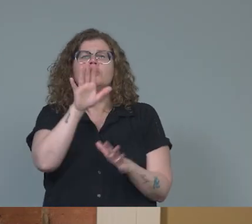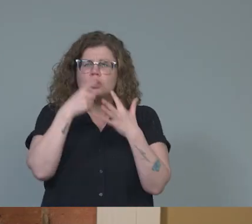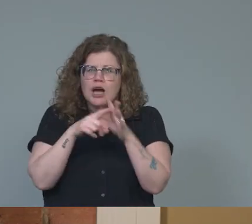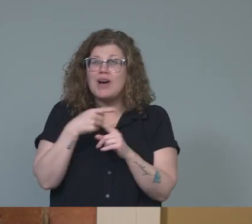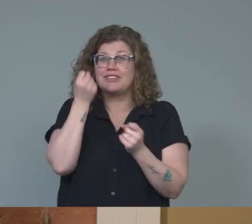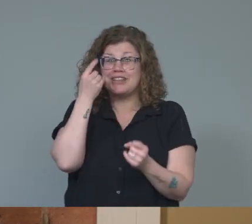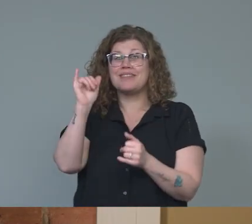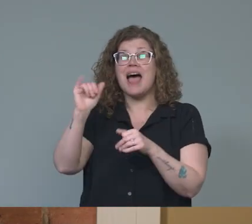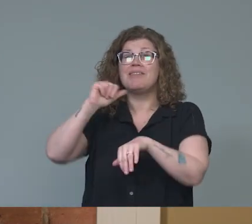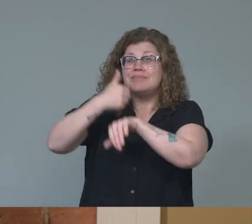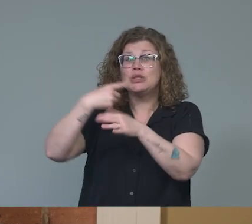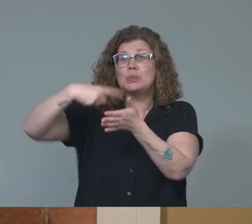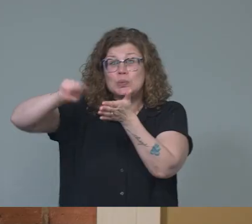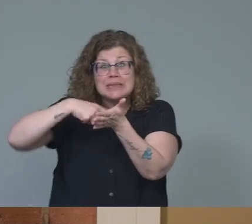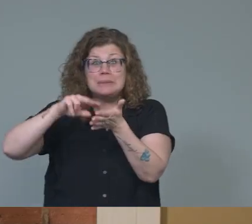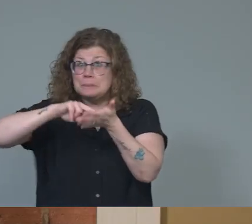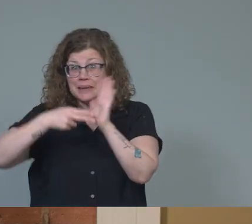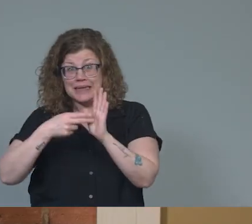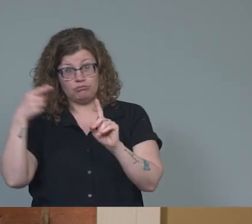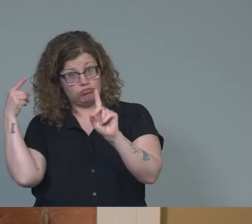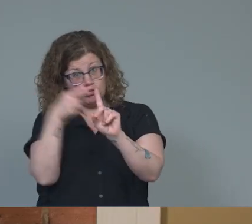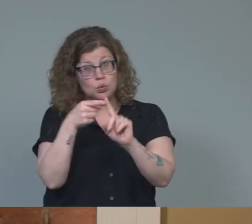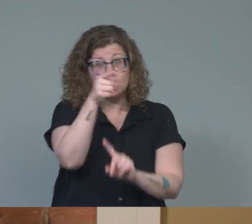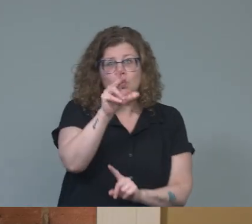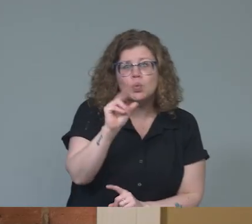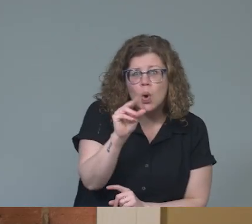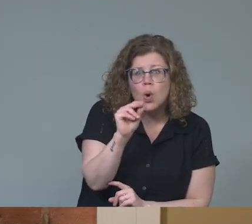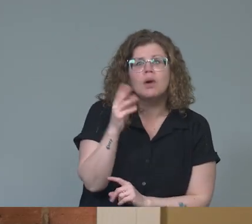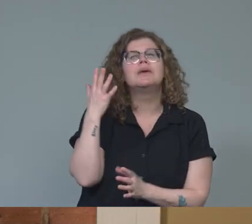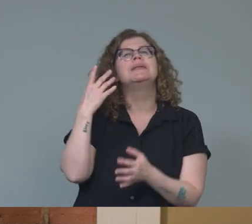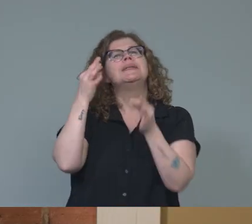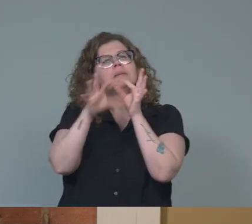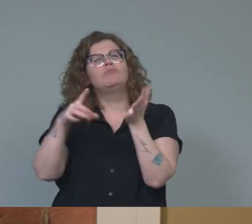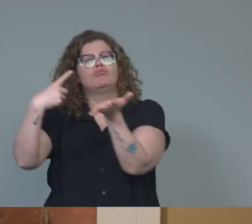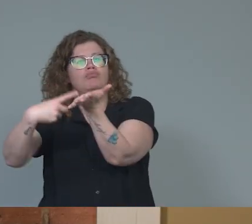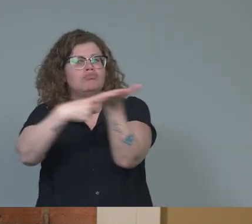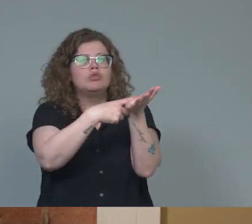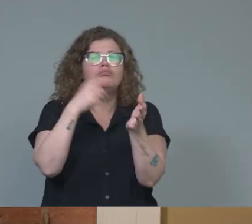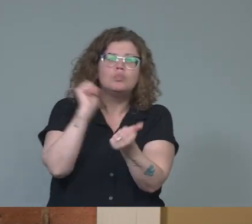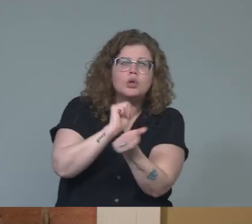So in the detailed design process, a lot of people look at the detailed design document. A lot of people have criticisms